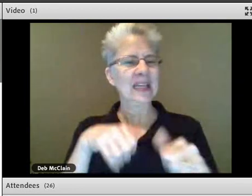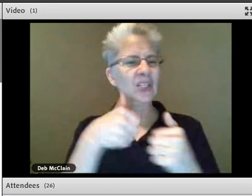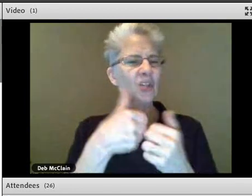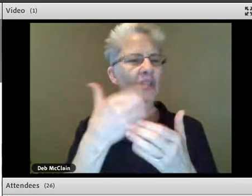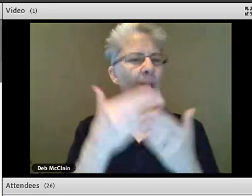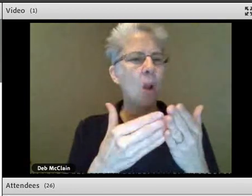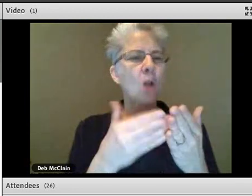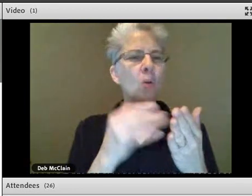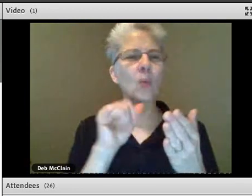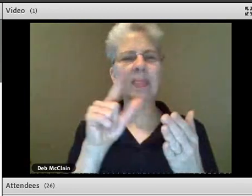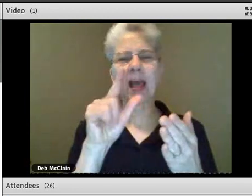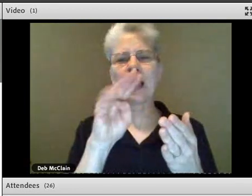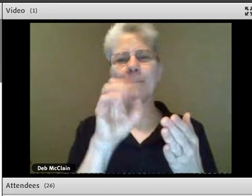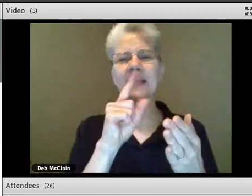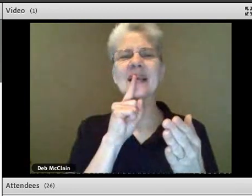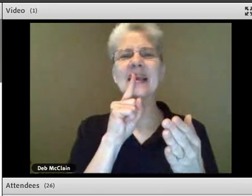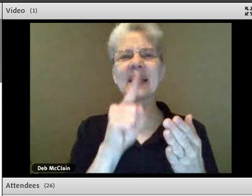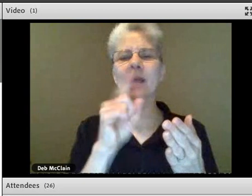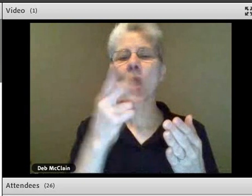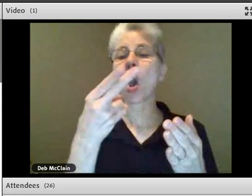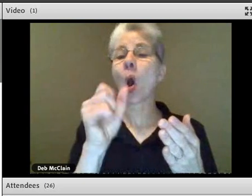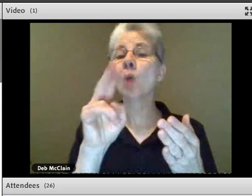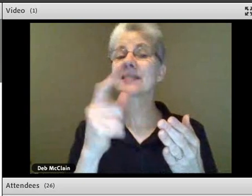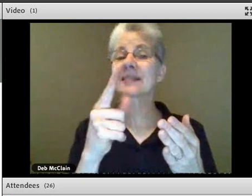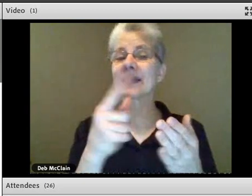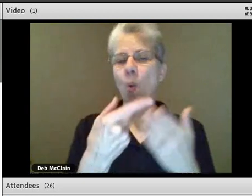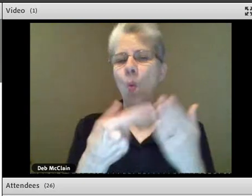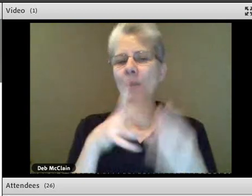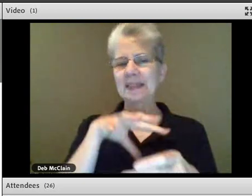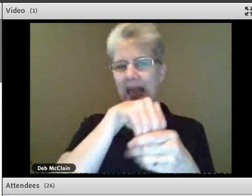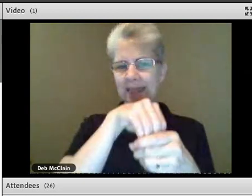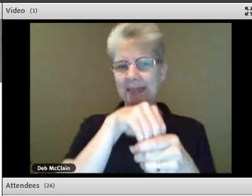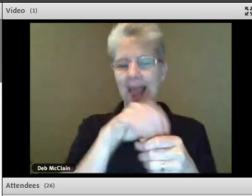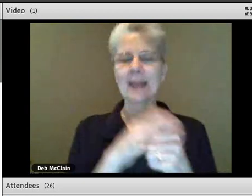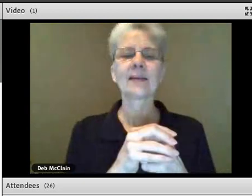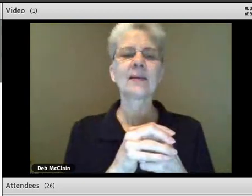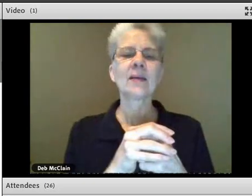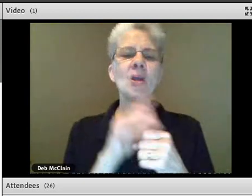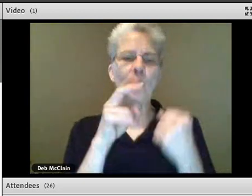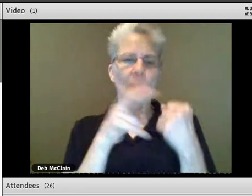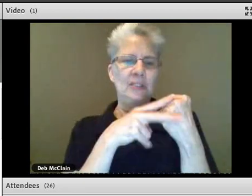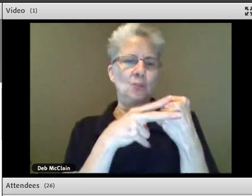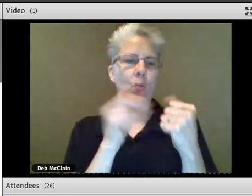is hosting of the content. The LMS can store all this information,